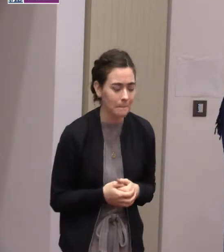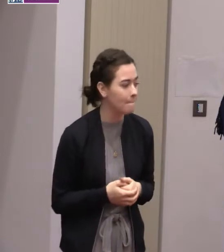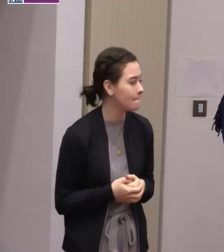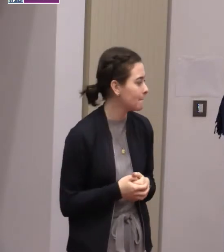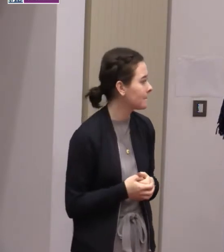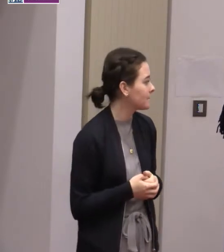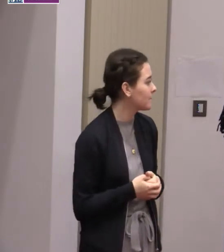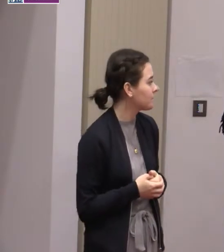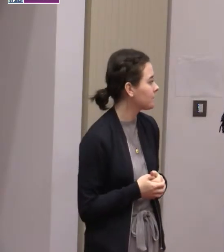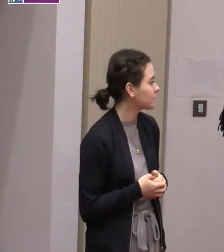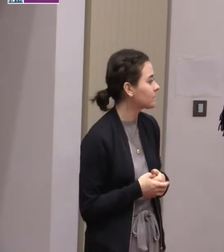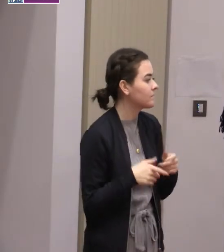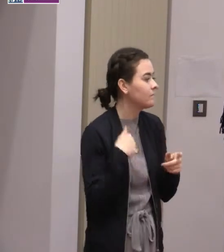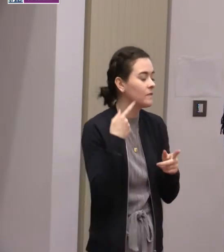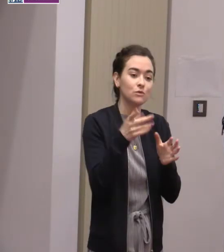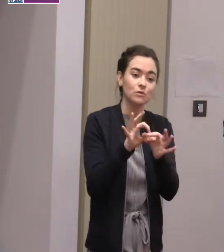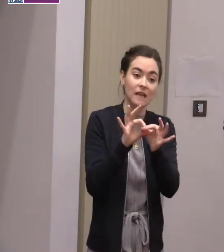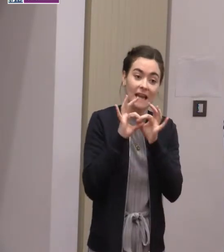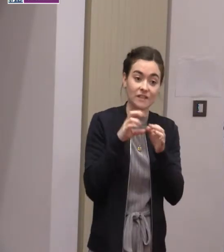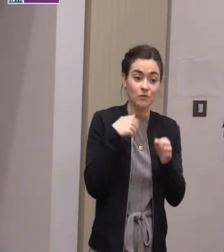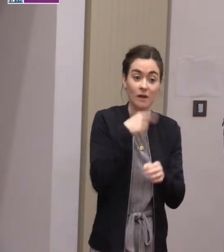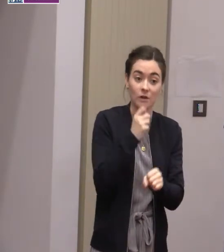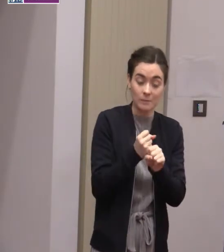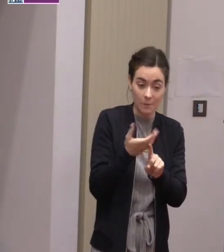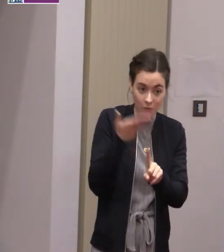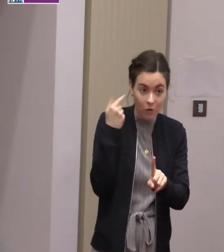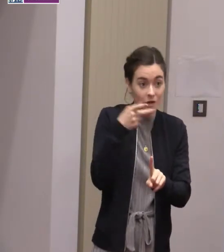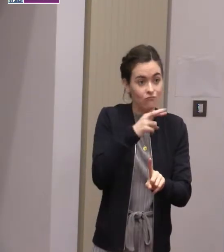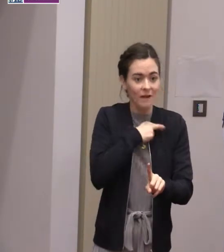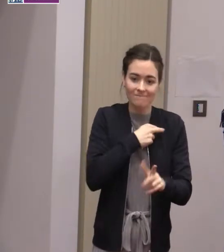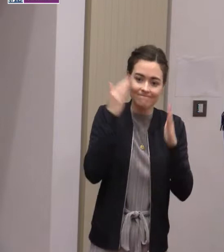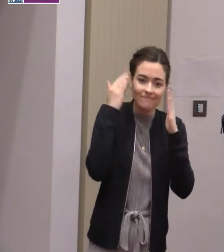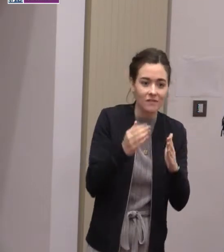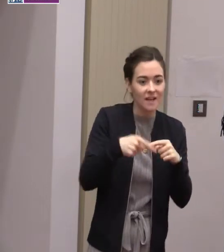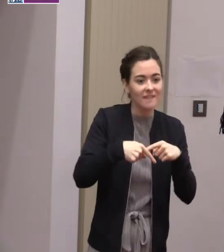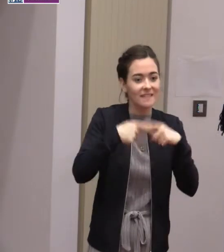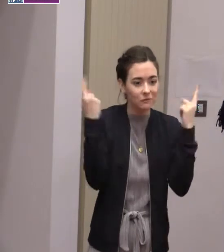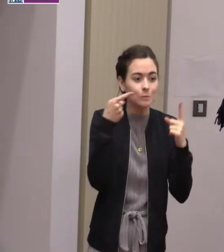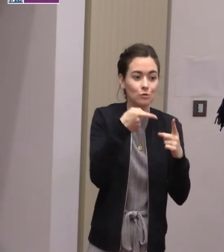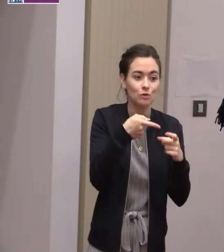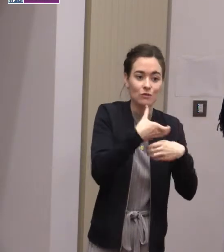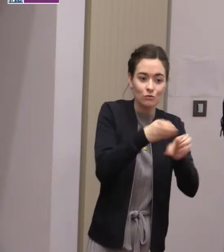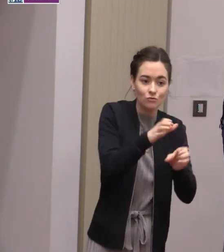This is related to what is spoken to before, emphasising the difference between rural areas